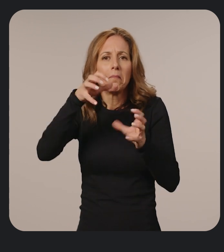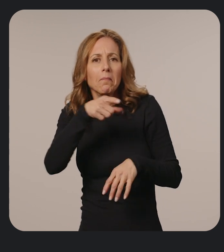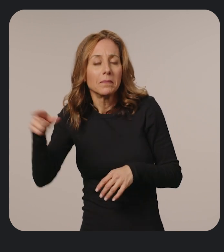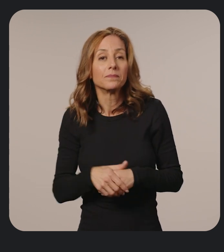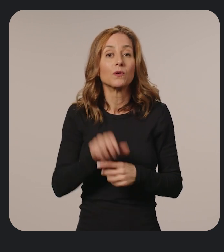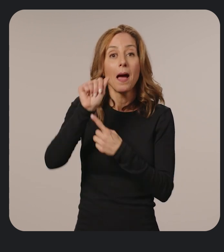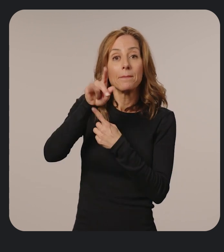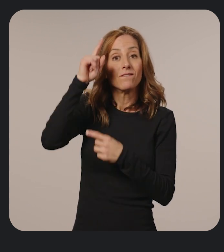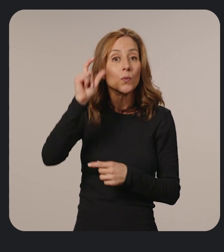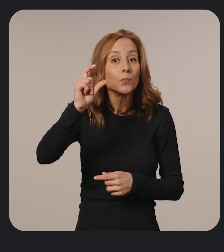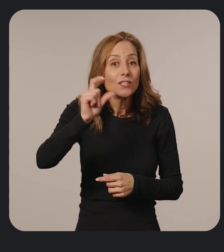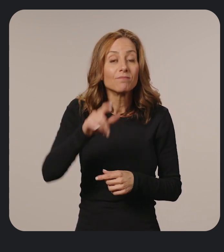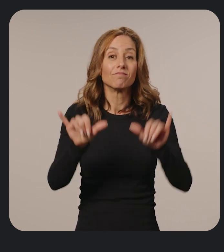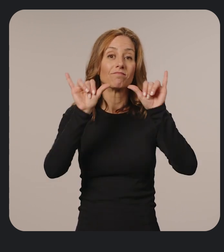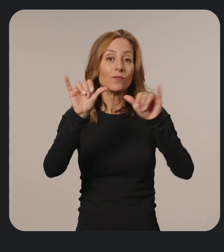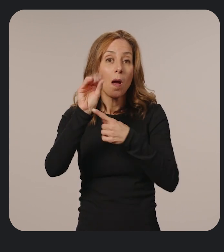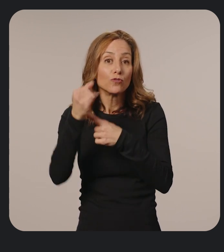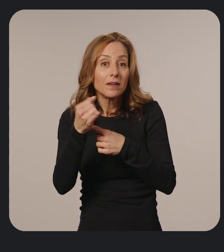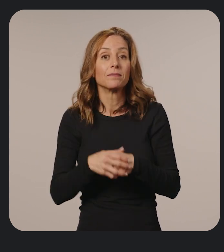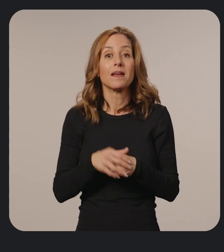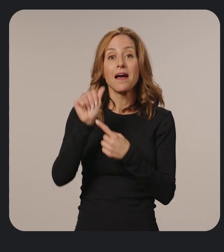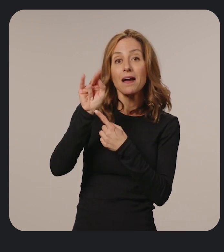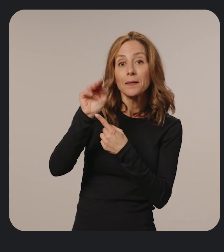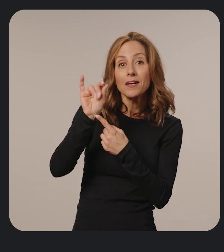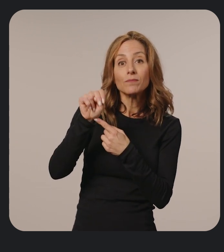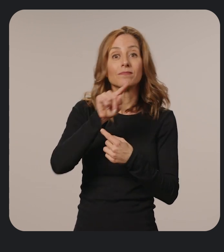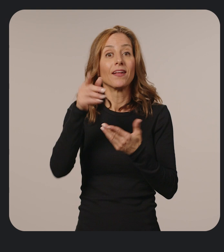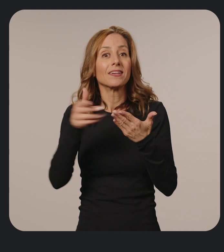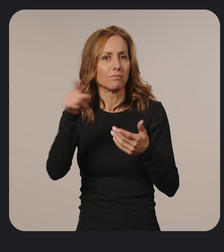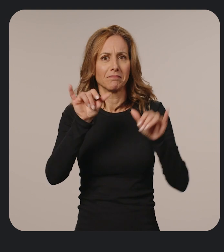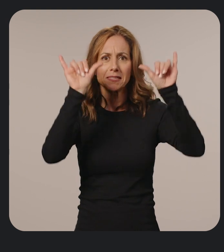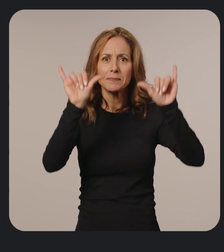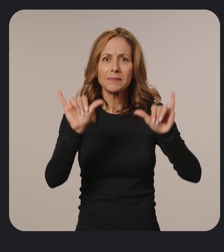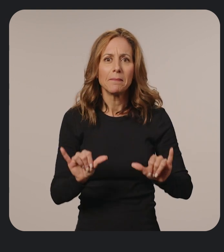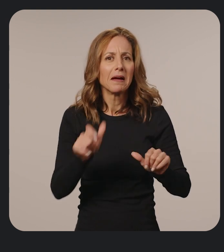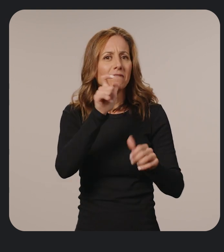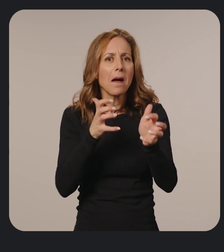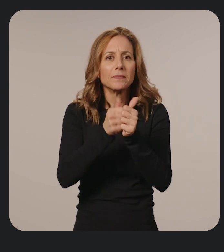without disturbing everything else. So the APIs for widgets, state objects, animations, those things haven't changed.